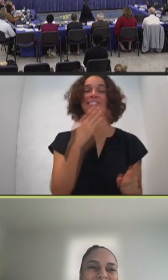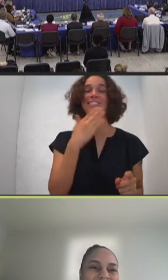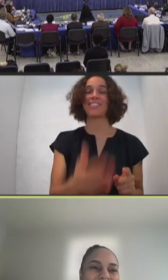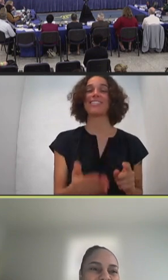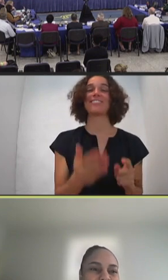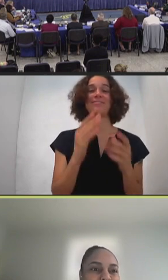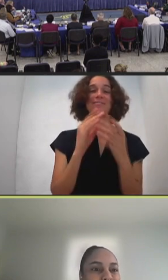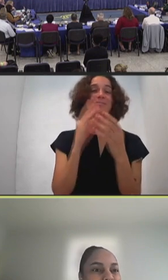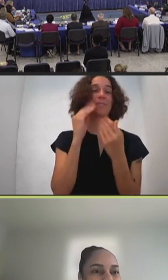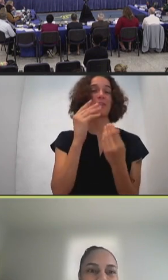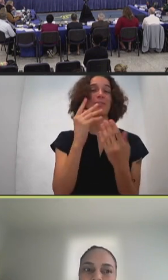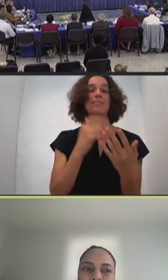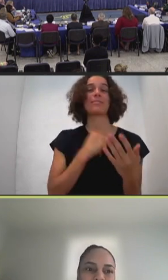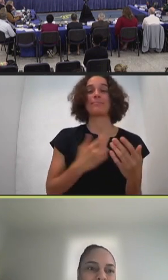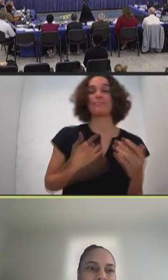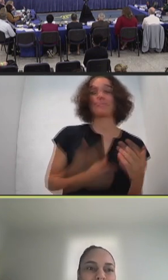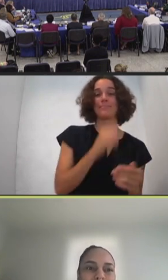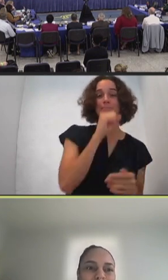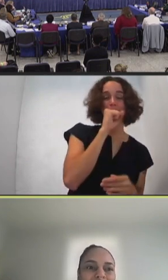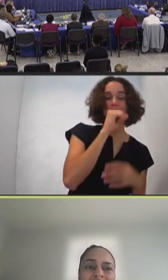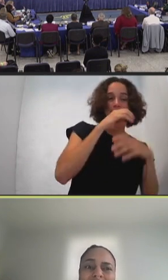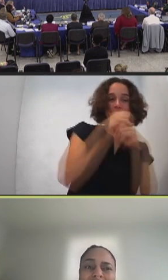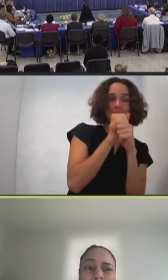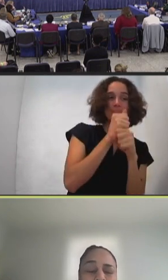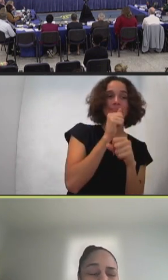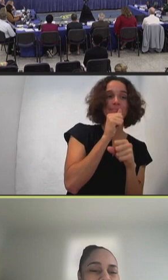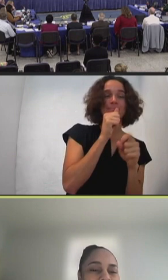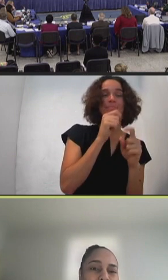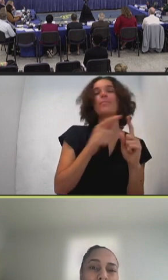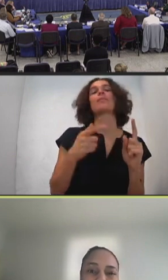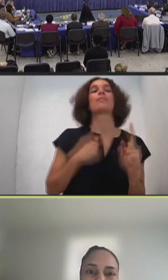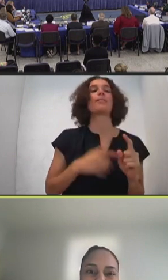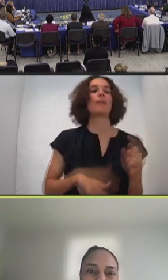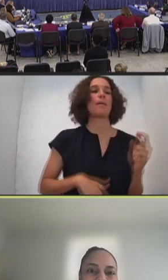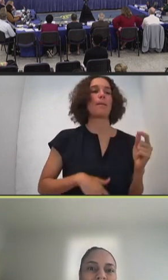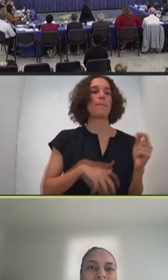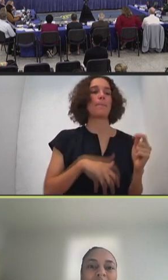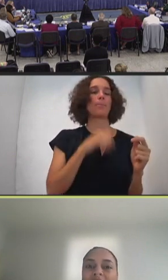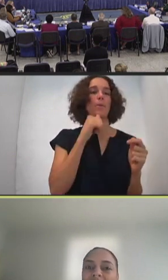These are ads for pregnant people. "Don't let RS steal a minute of your bonding time."